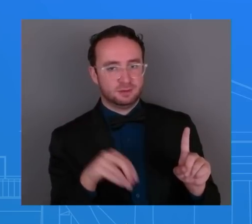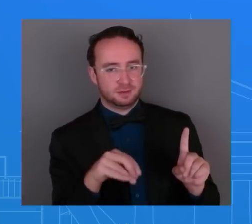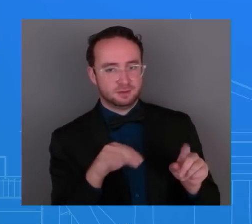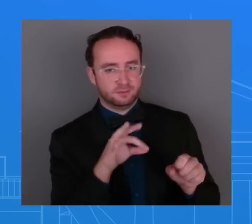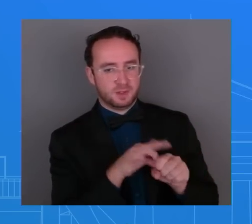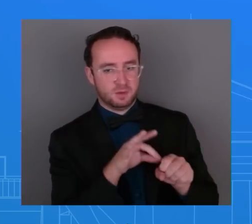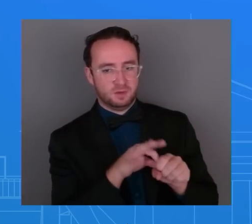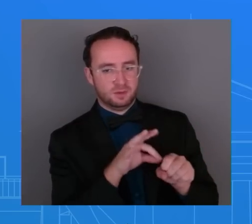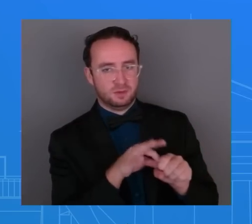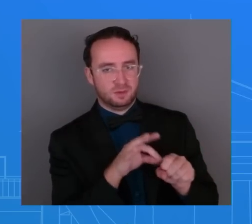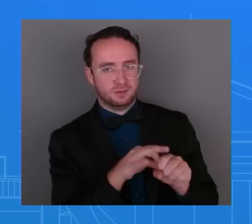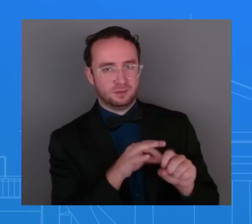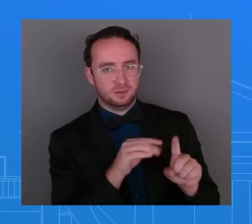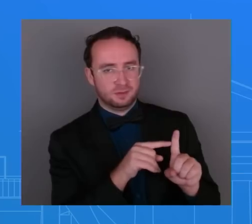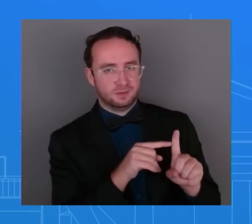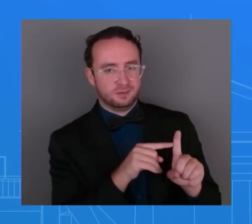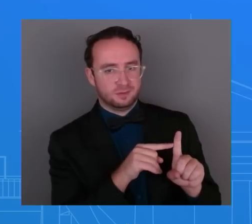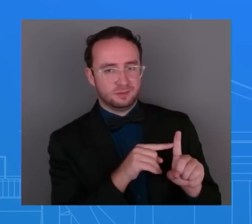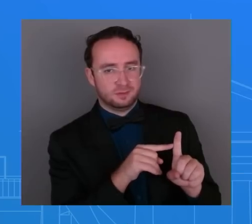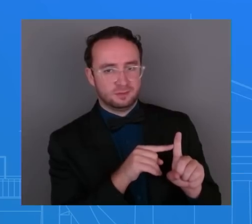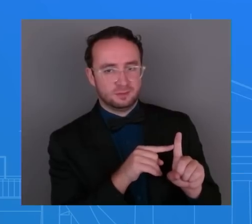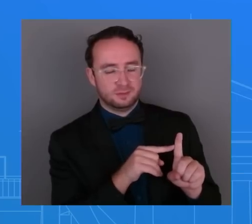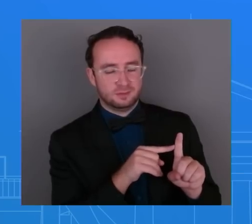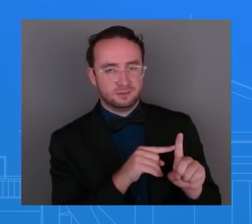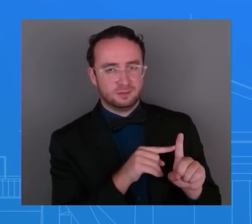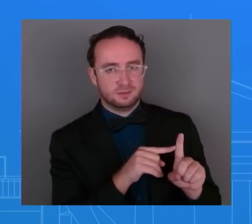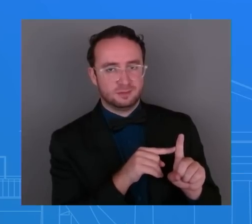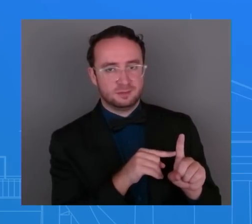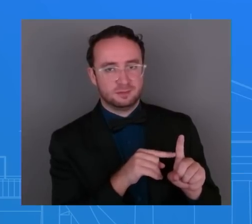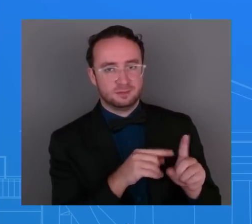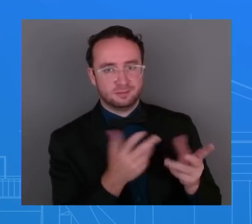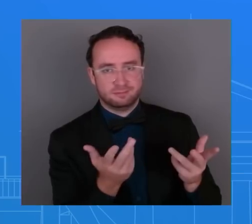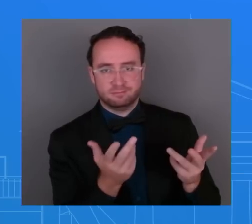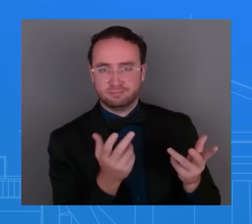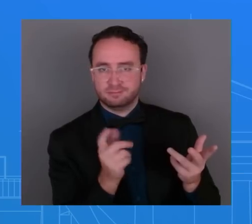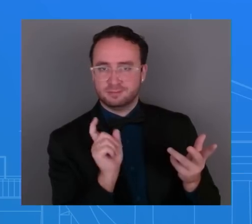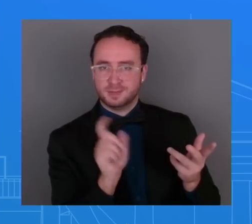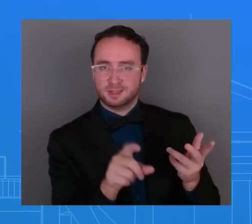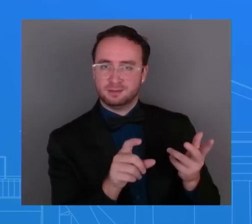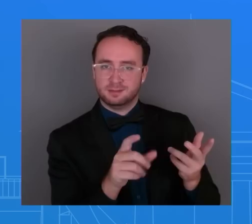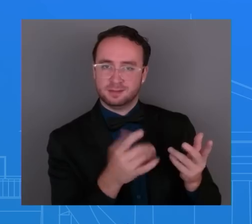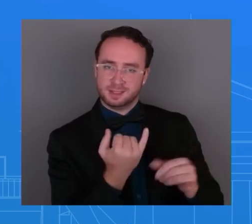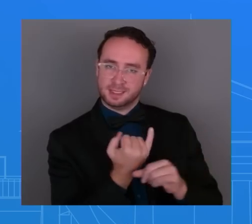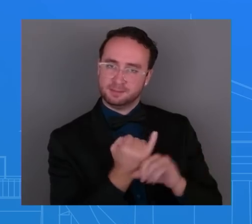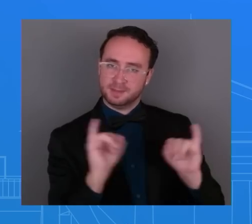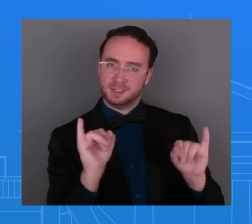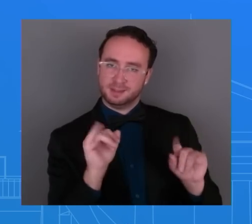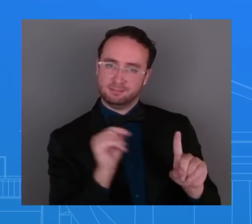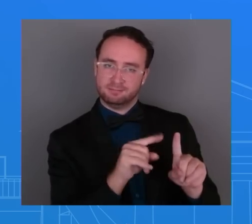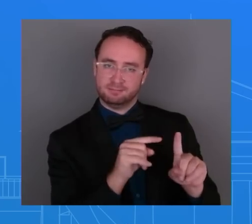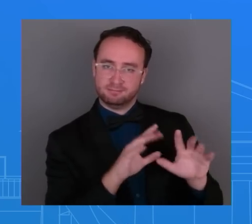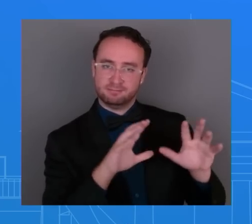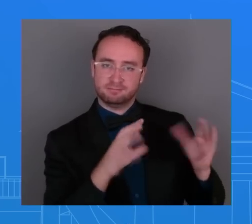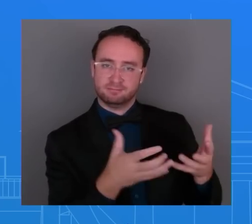corroborated by independent observers. And so, we think Maduro must recognize it. The Press: Is a statement helpful? Is it a good step?